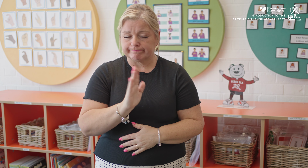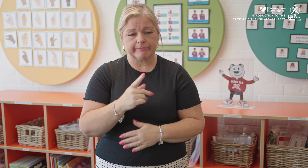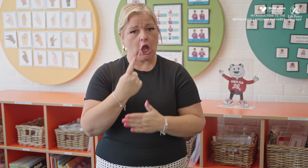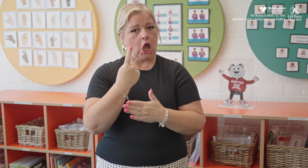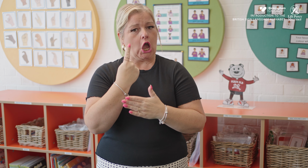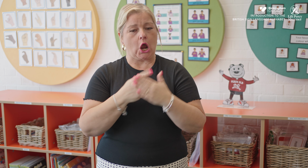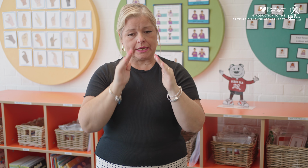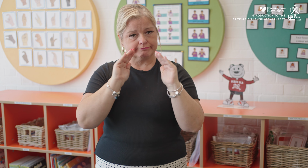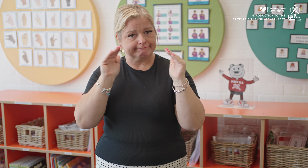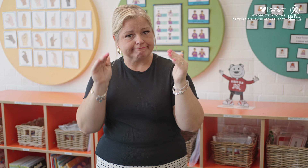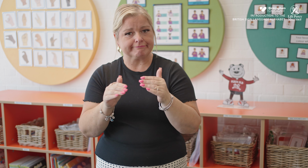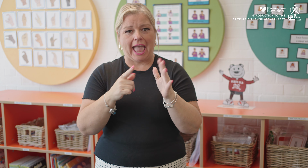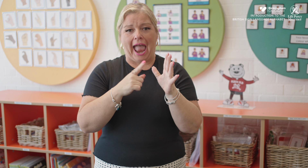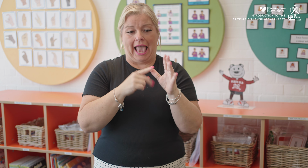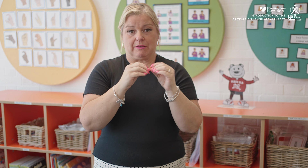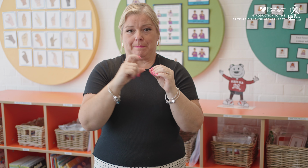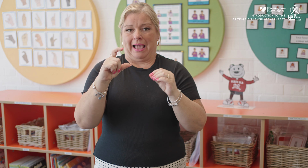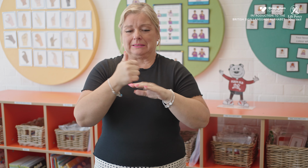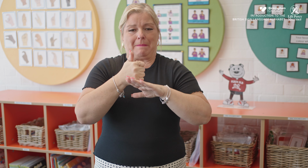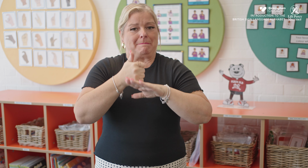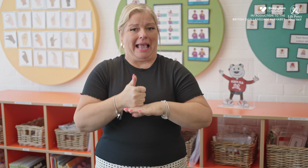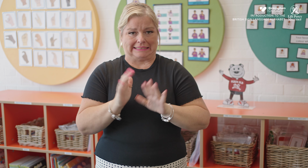but a focus session to help you learn the alphabet.